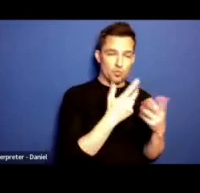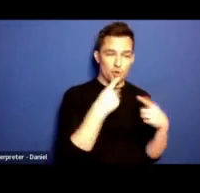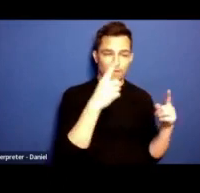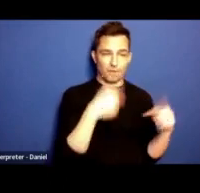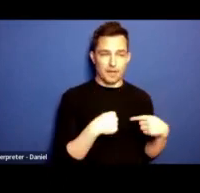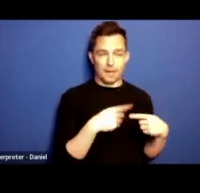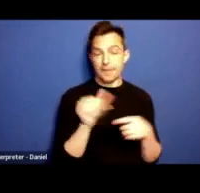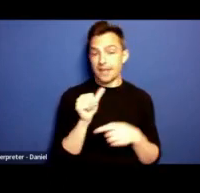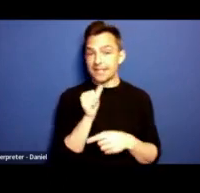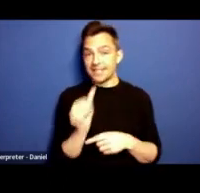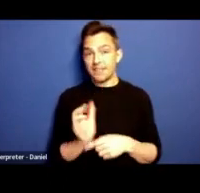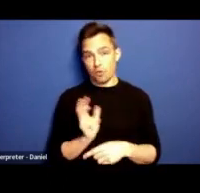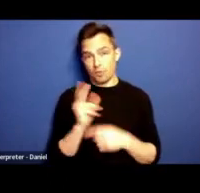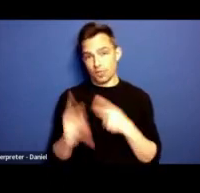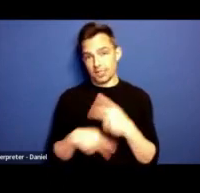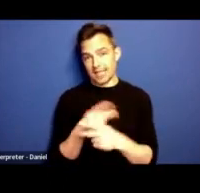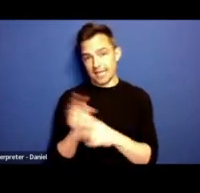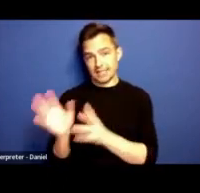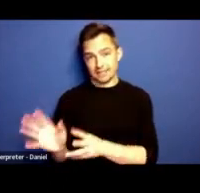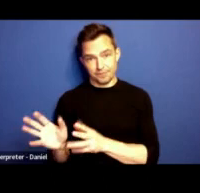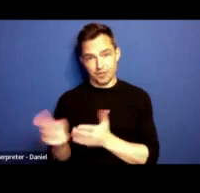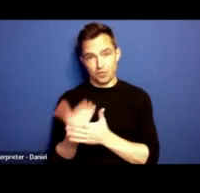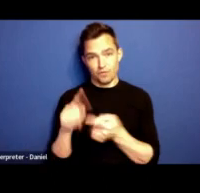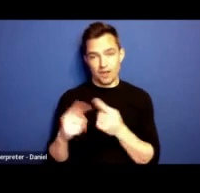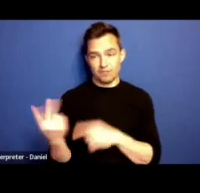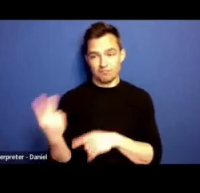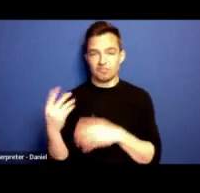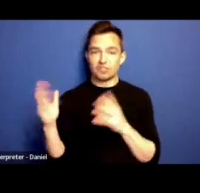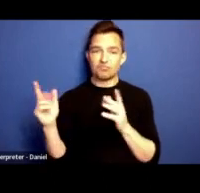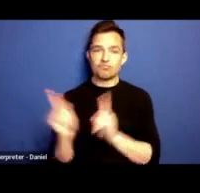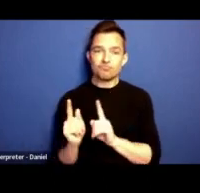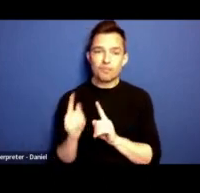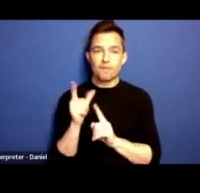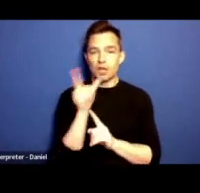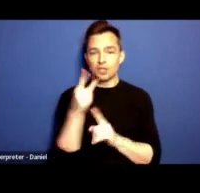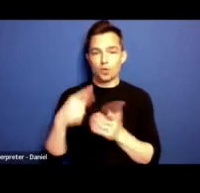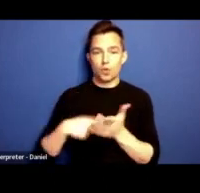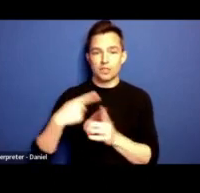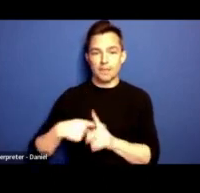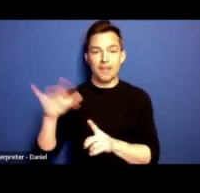informal, of that new friend and I just getting together for lunch once a month. That worked